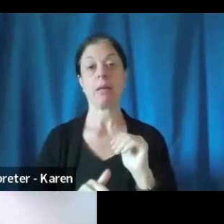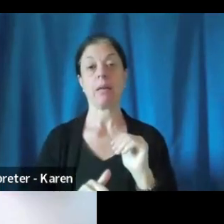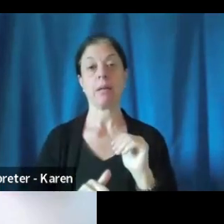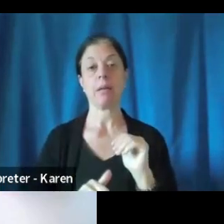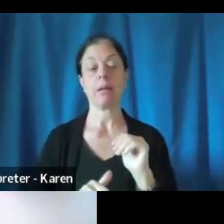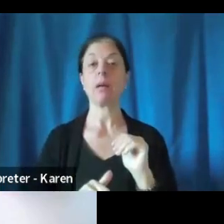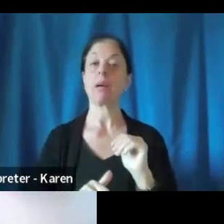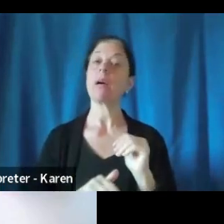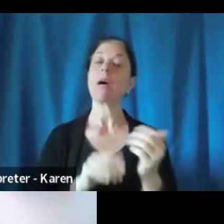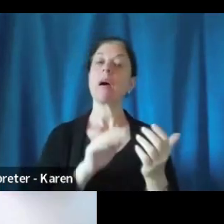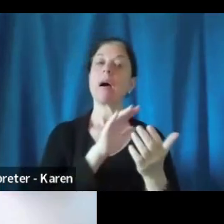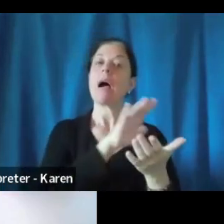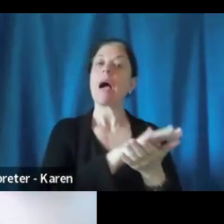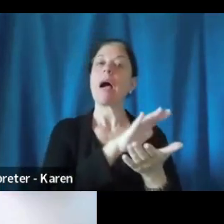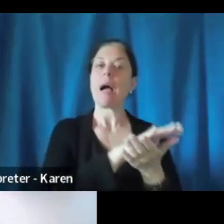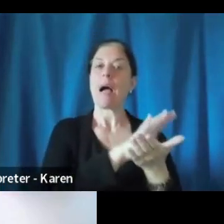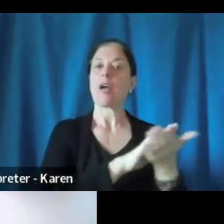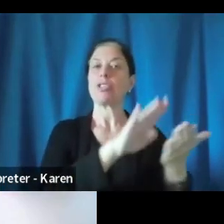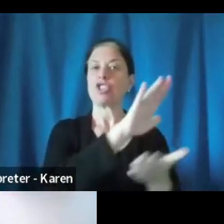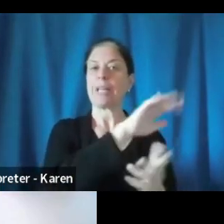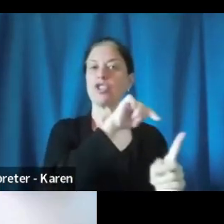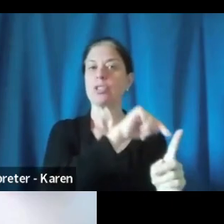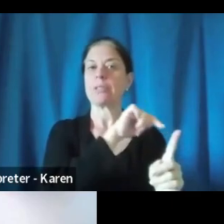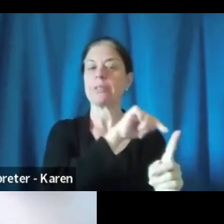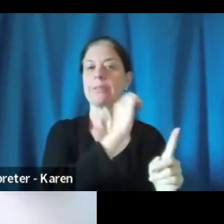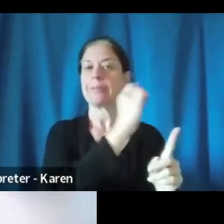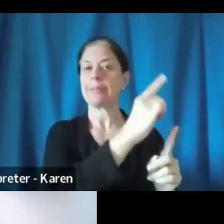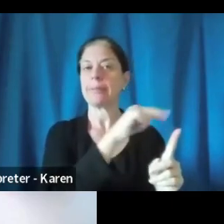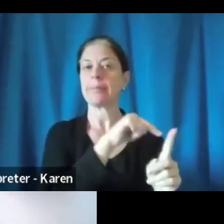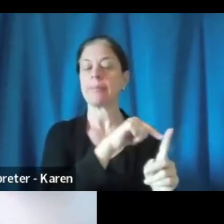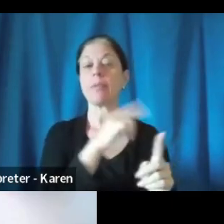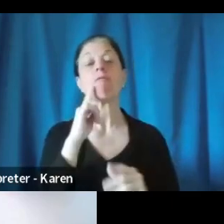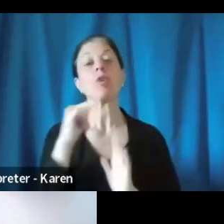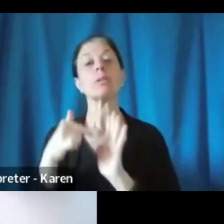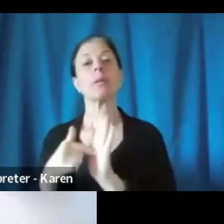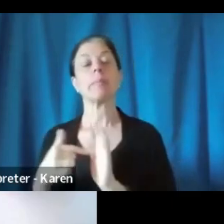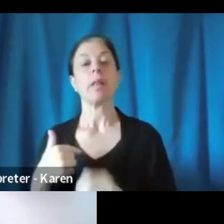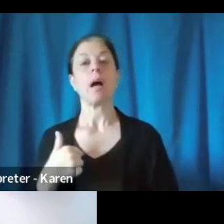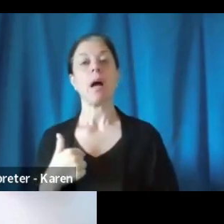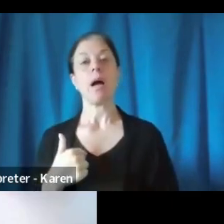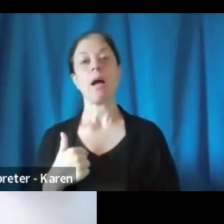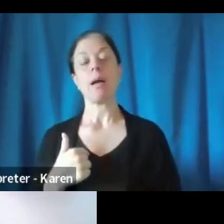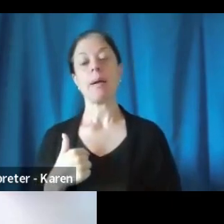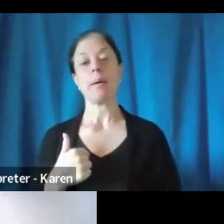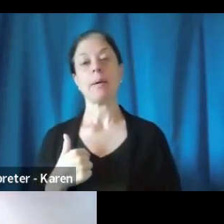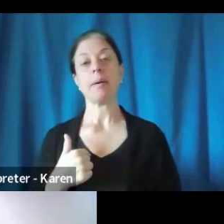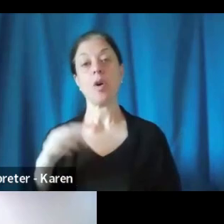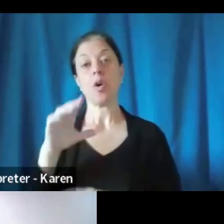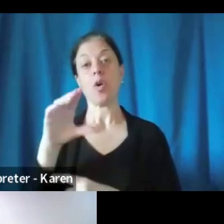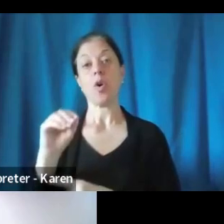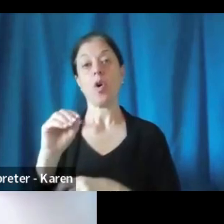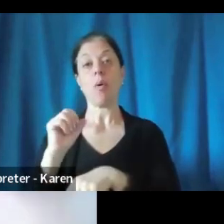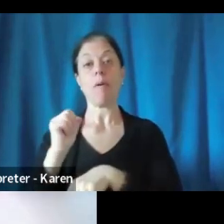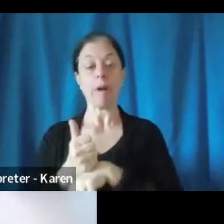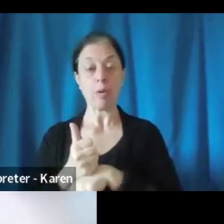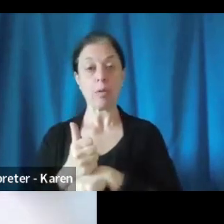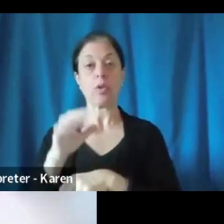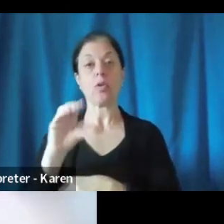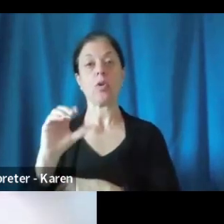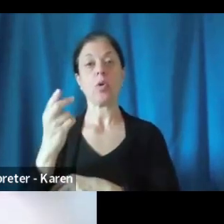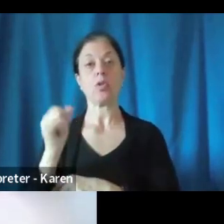feel more represented in the library than I do in higher education.